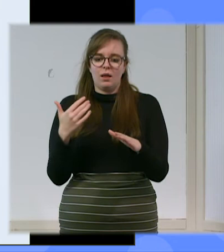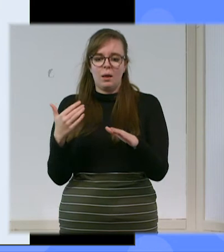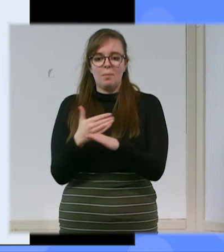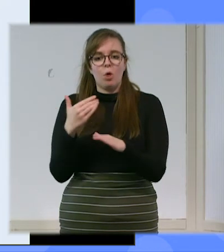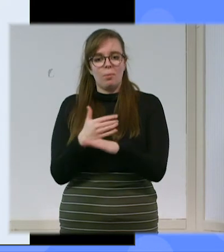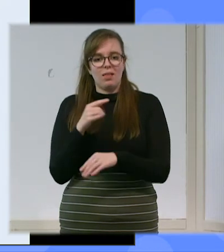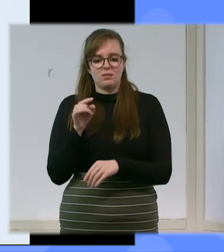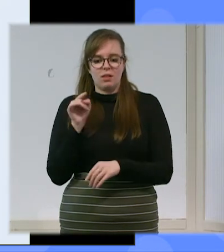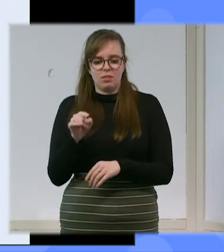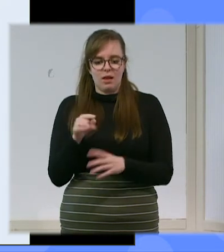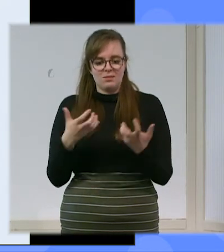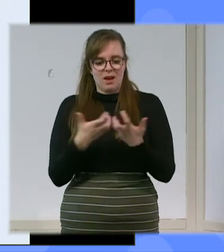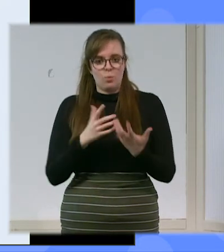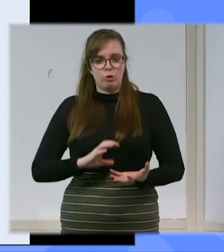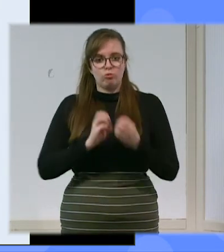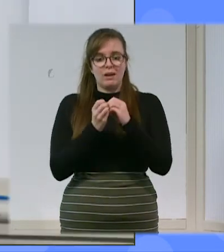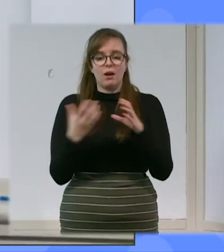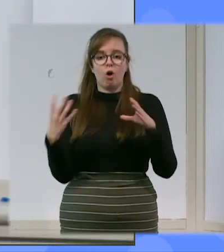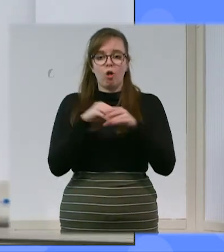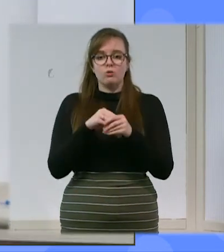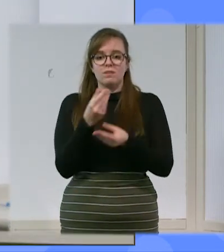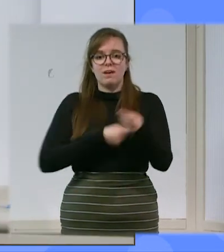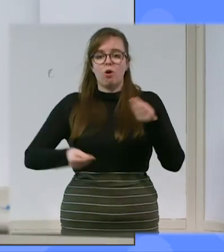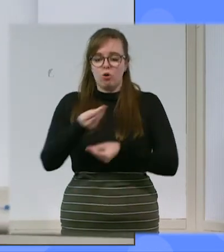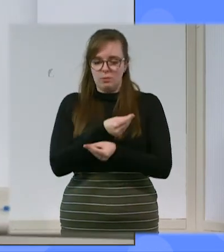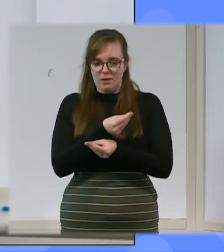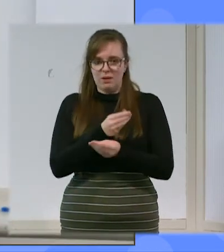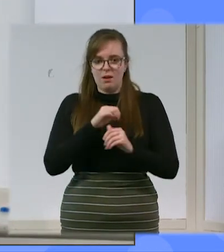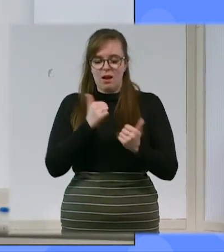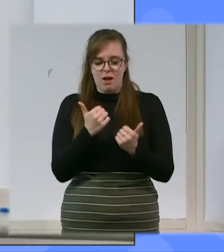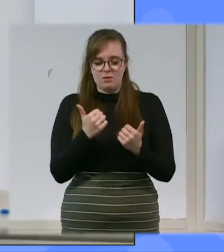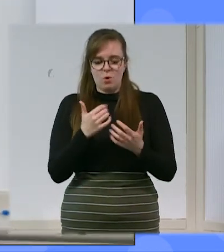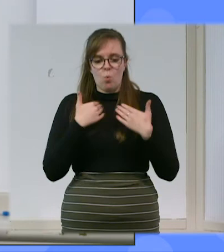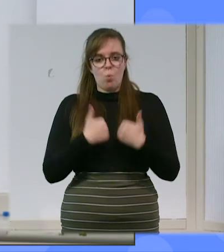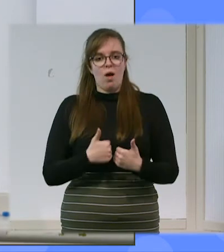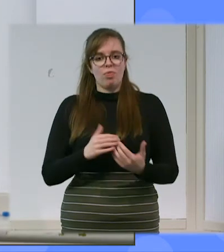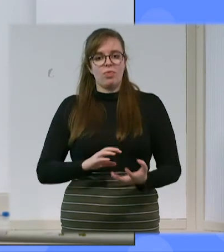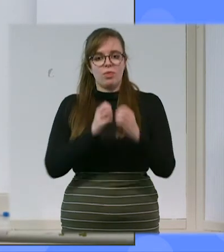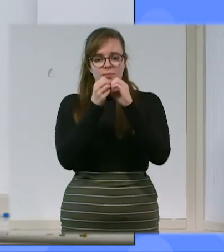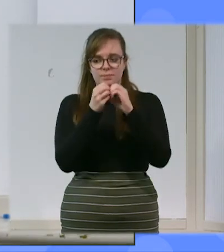creating an inclusive economy and heart of wealth creation IMF talk about the